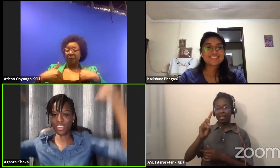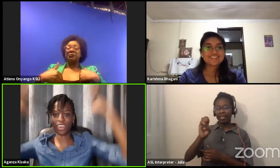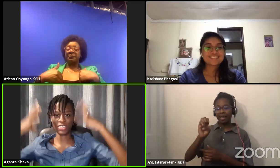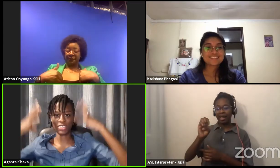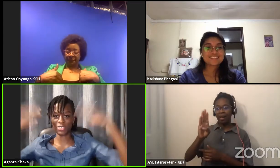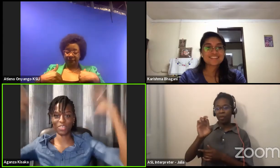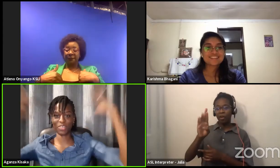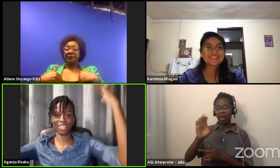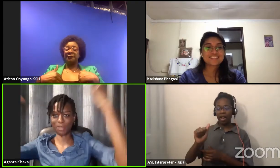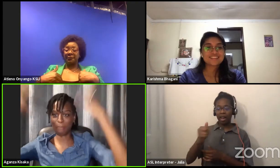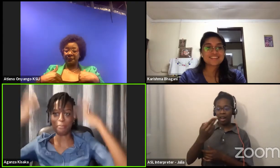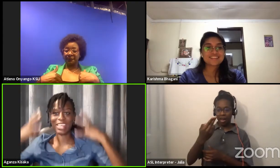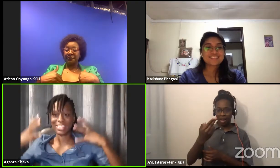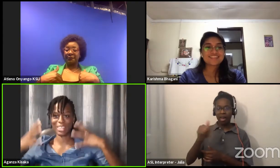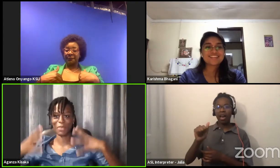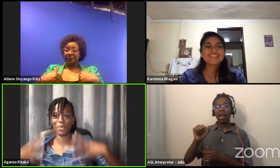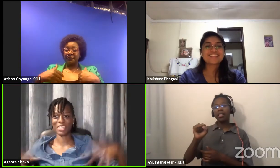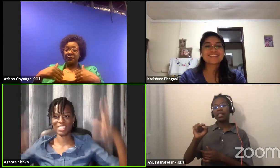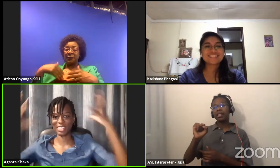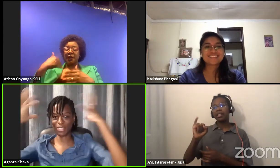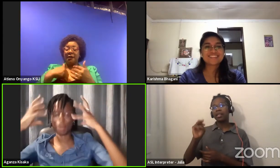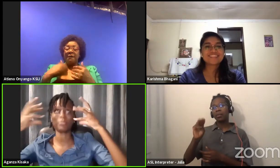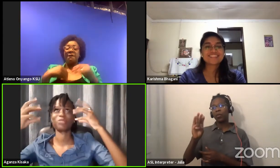conjures all of these amazing words and scripts